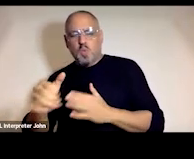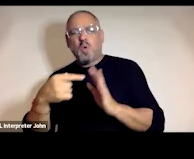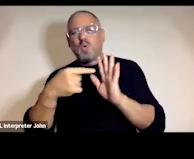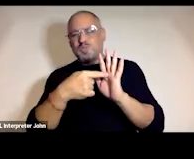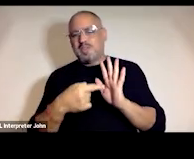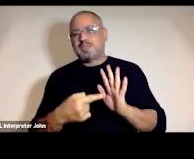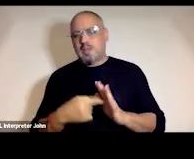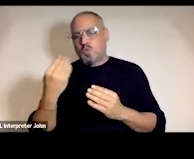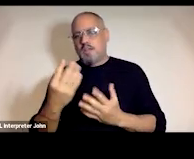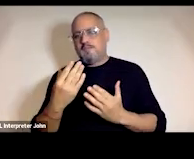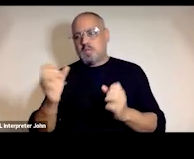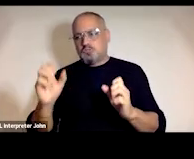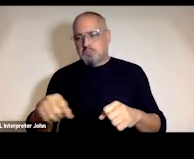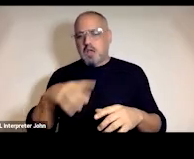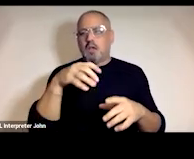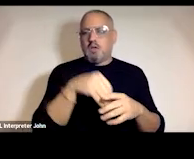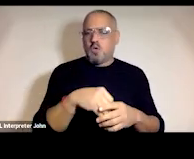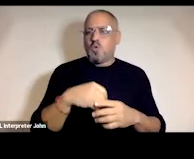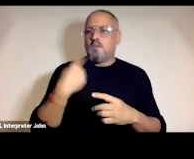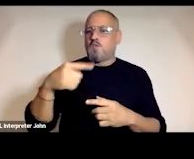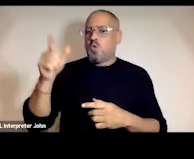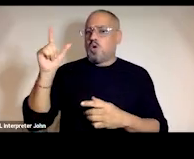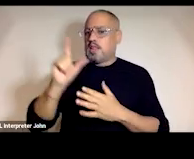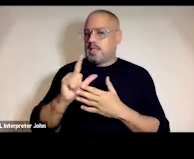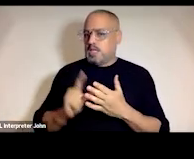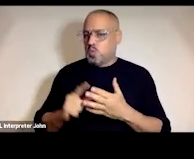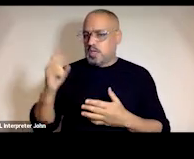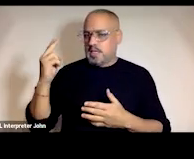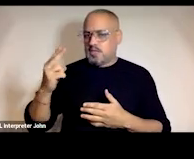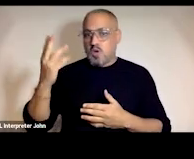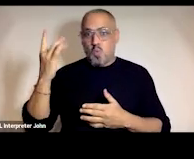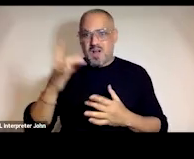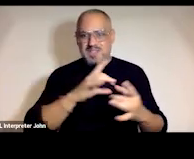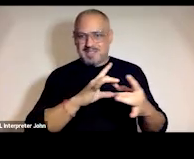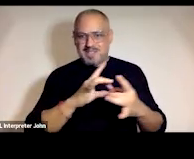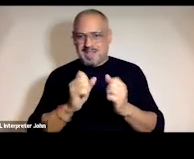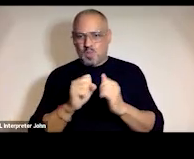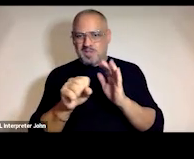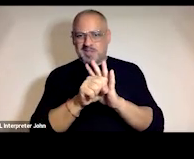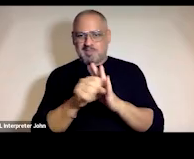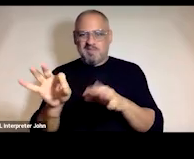information you can include in legal history because it relates to the symptoms and functional limitations